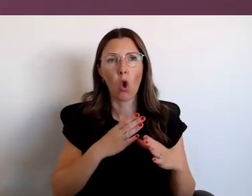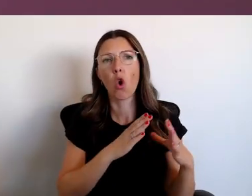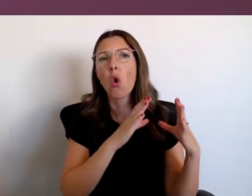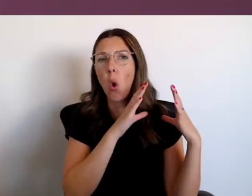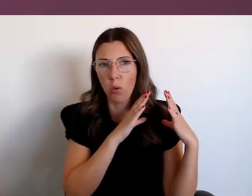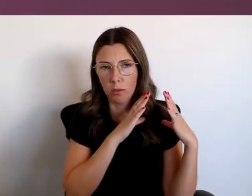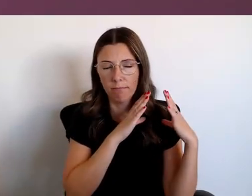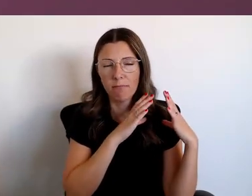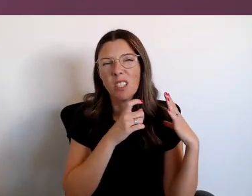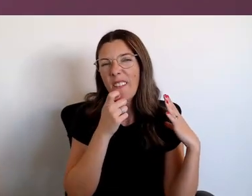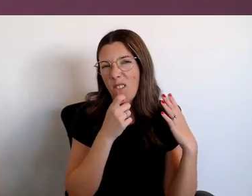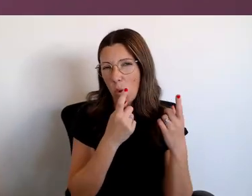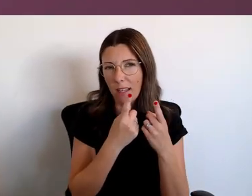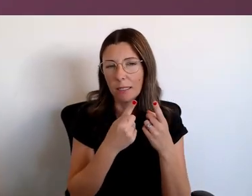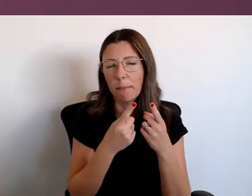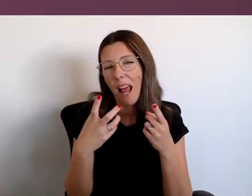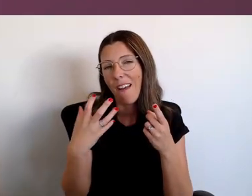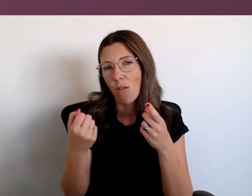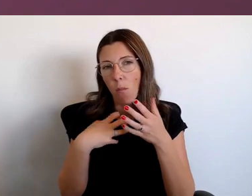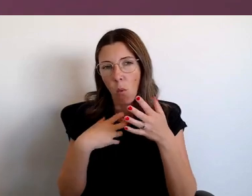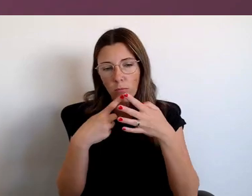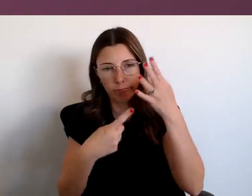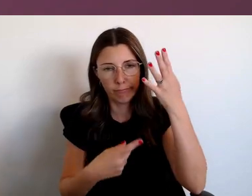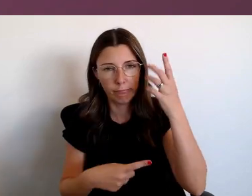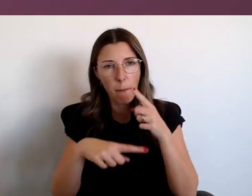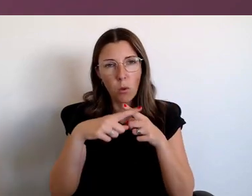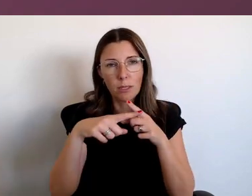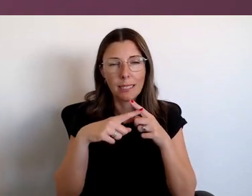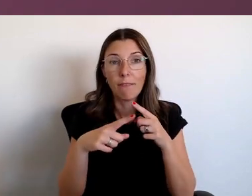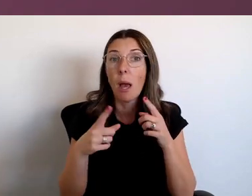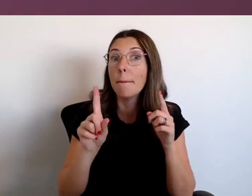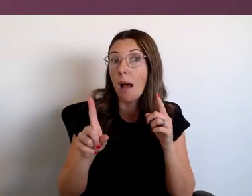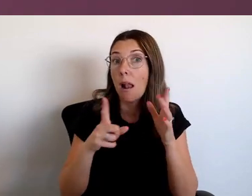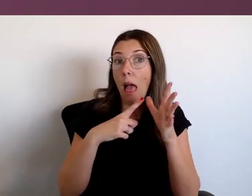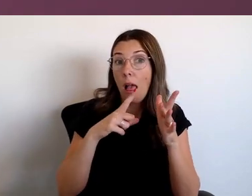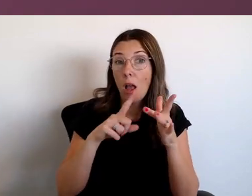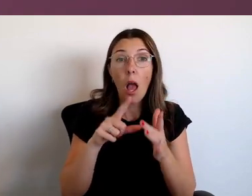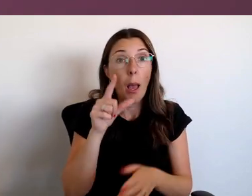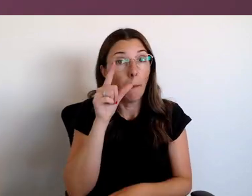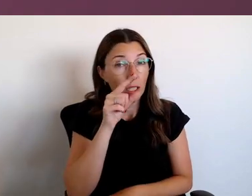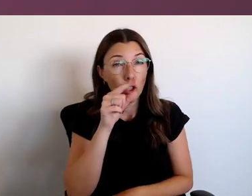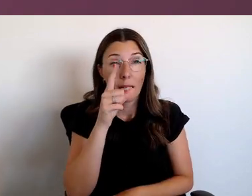However, we can also see how AI has the potential to threaten